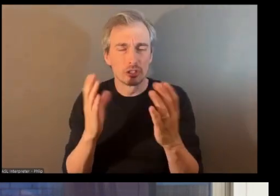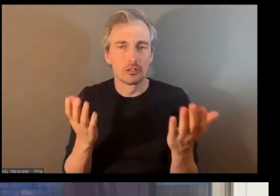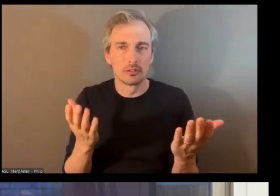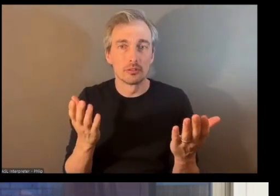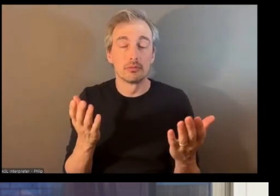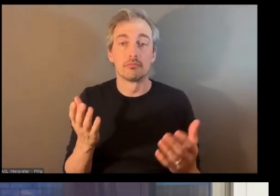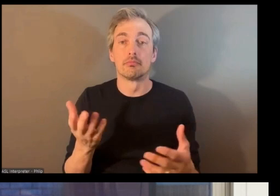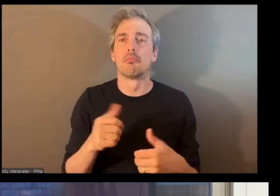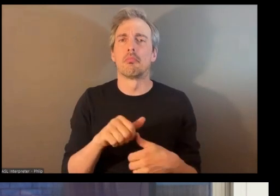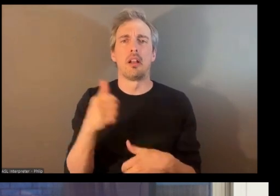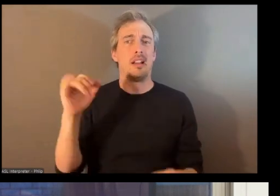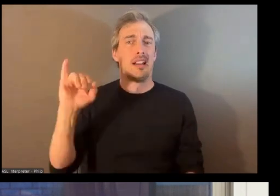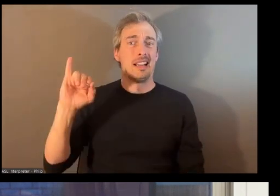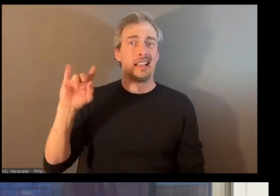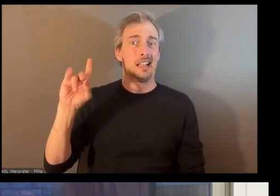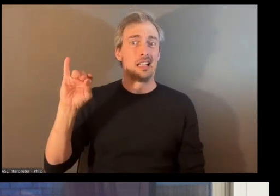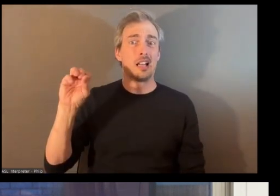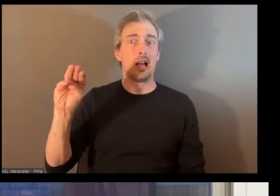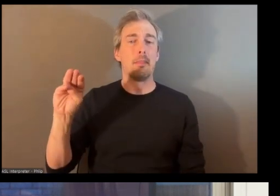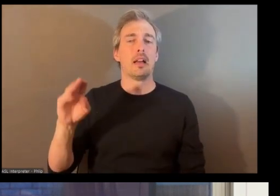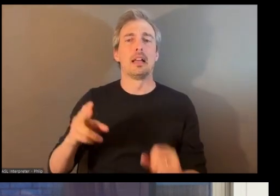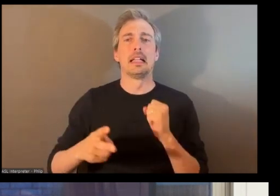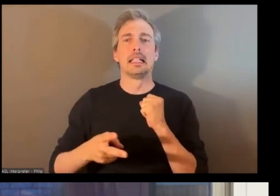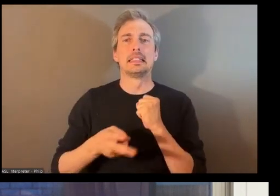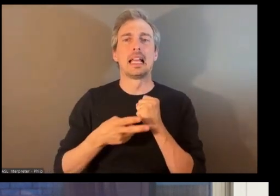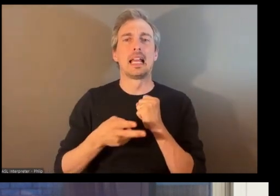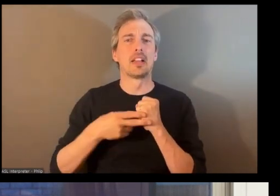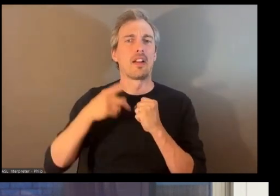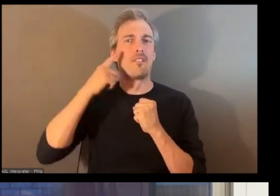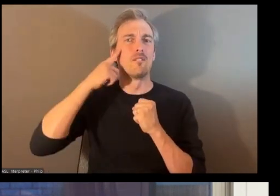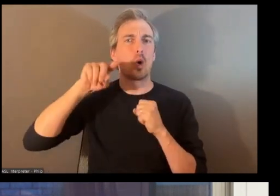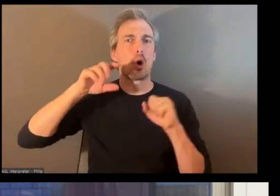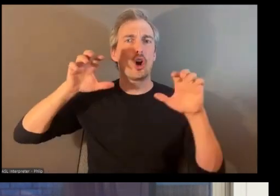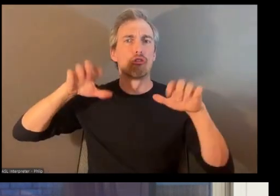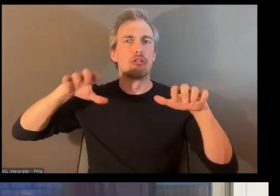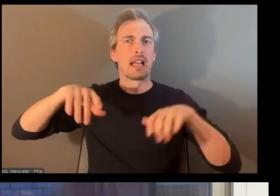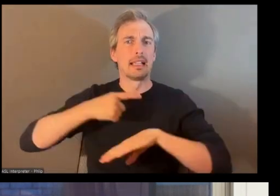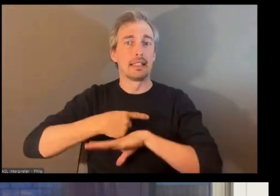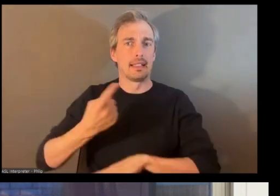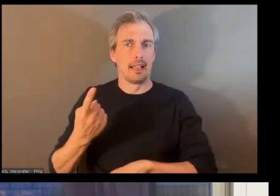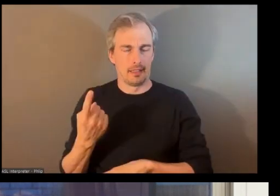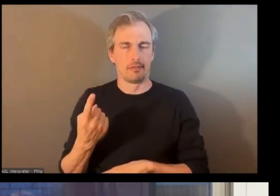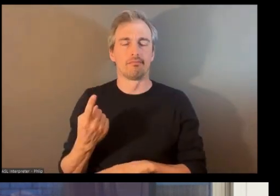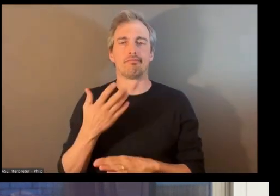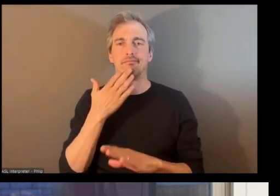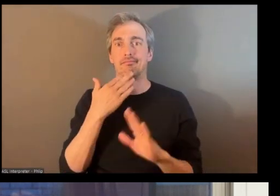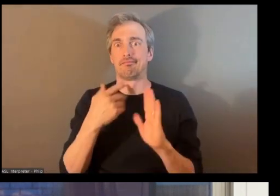Because... If there is a website that talks about... A savings account,